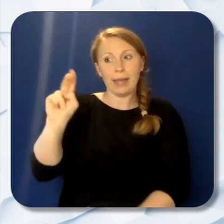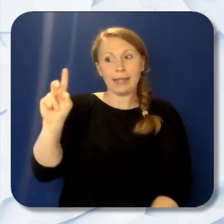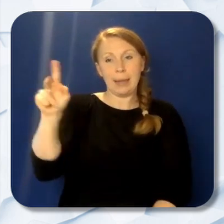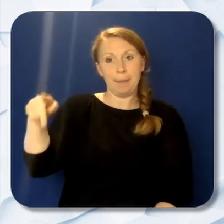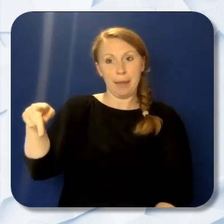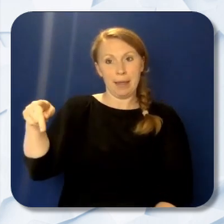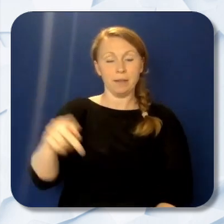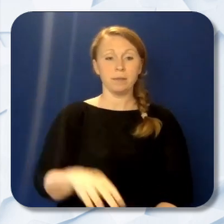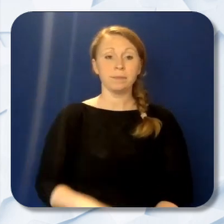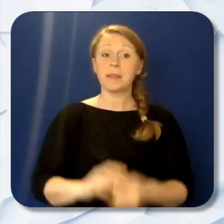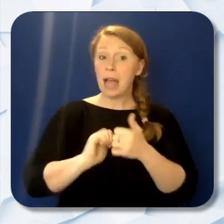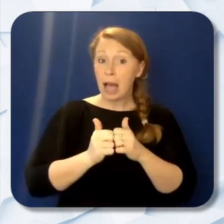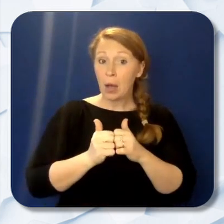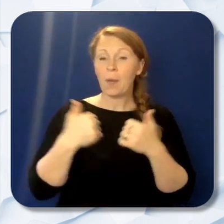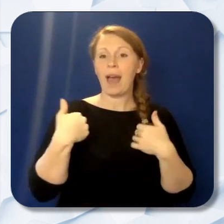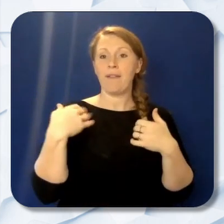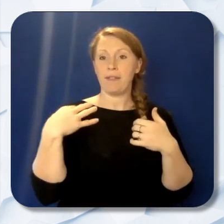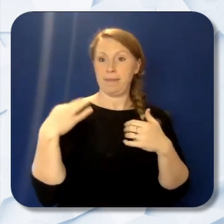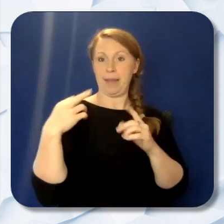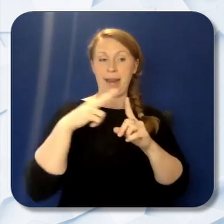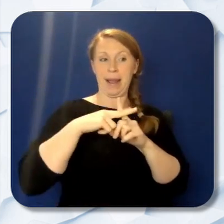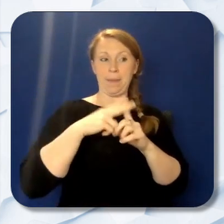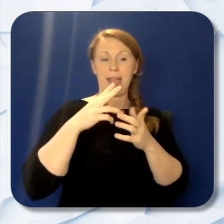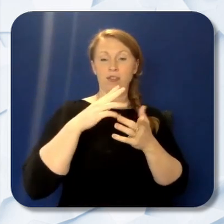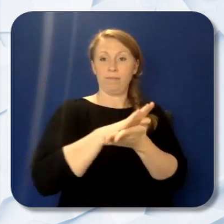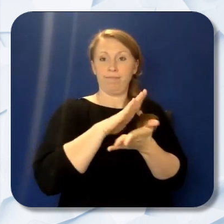you um complete the NDP application. It's available on our website through this link.